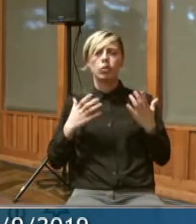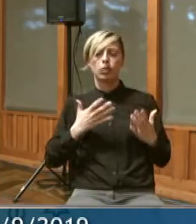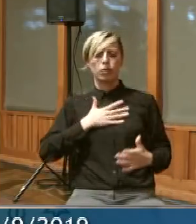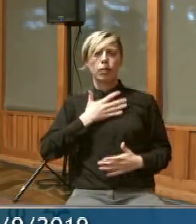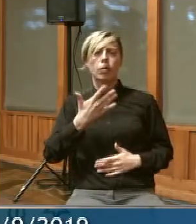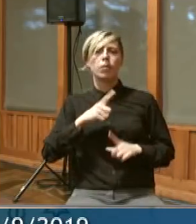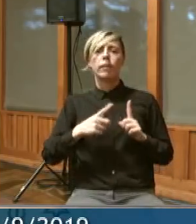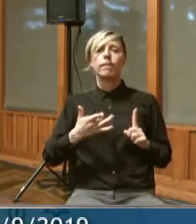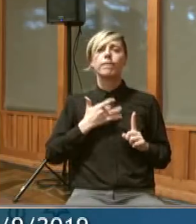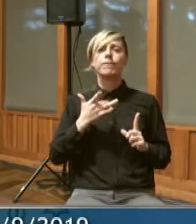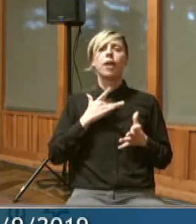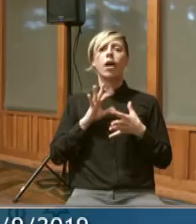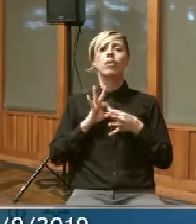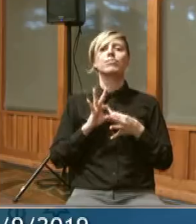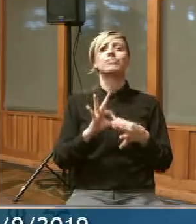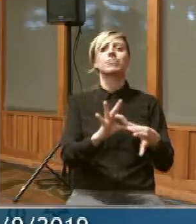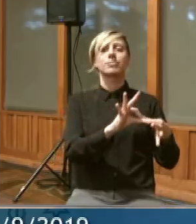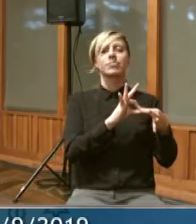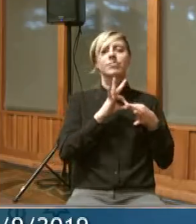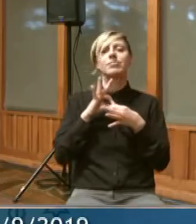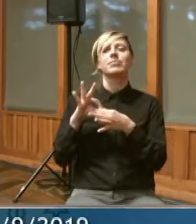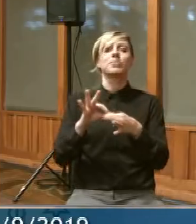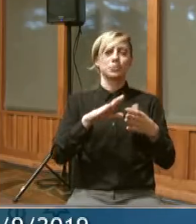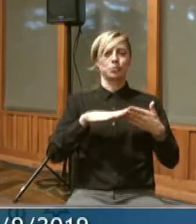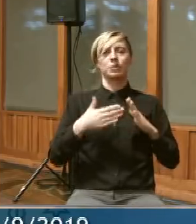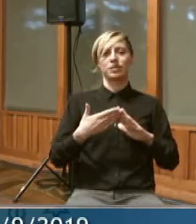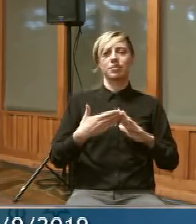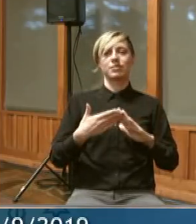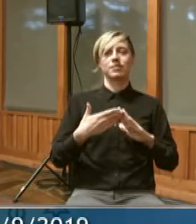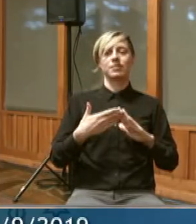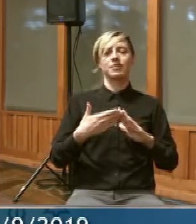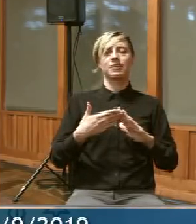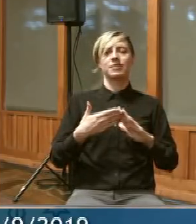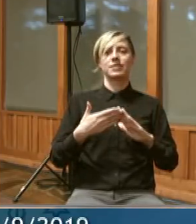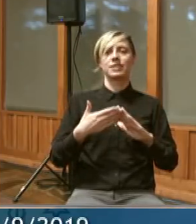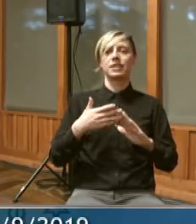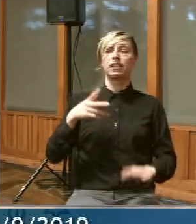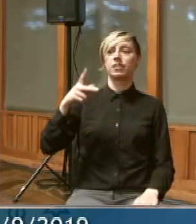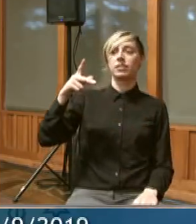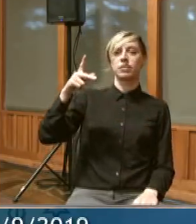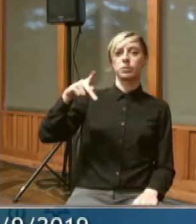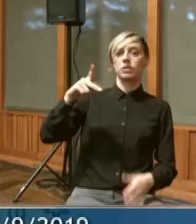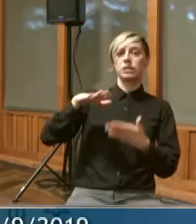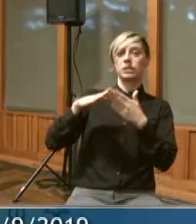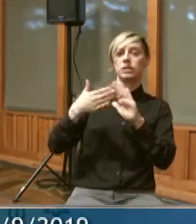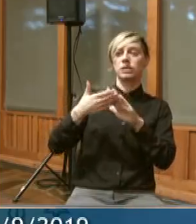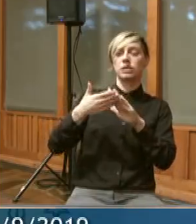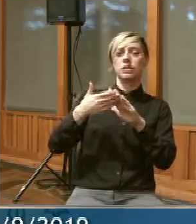THAT STRENGTH MANIFESTS ITSELF NOT JUST IN THE PHYSICAL AND EMOTIONAL HEALTH OF OUR CITIZENS BUT ALSO ON OUR SENSE OF